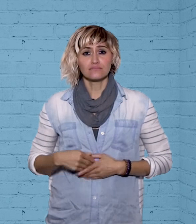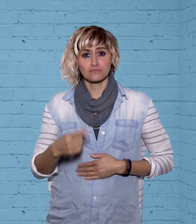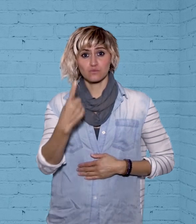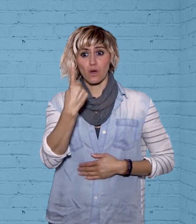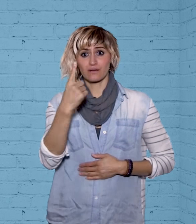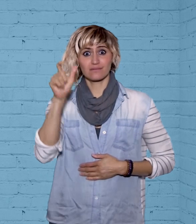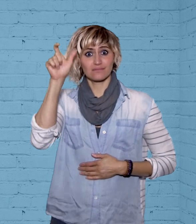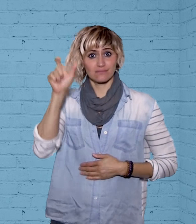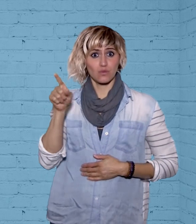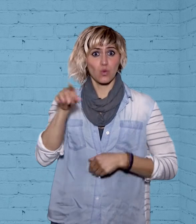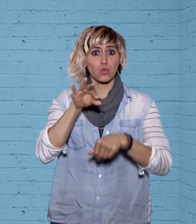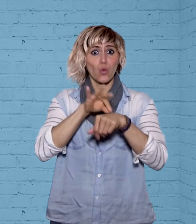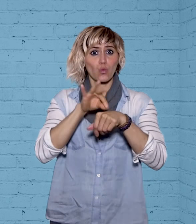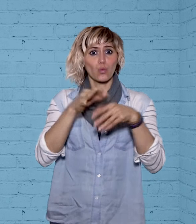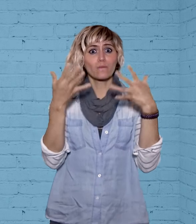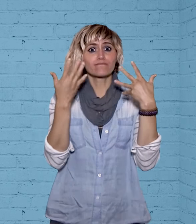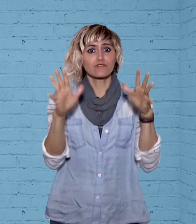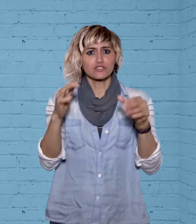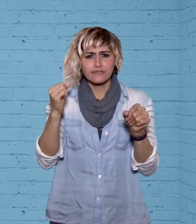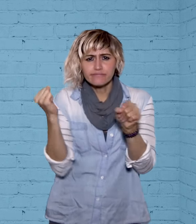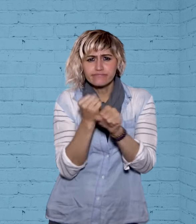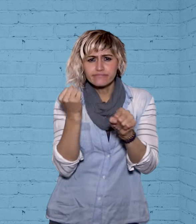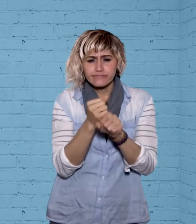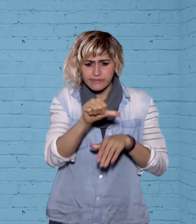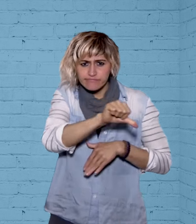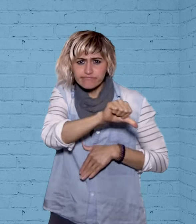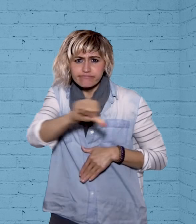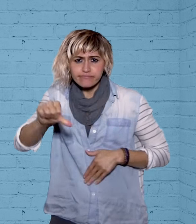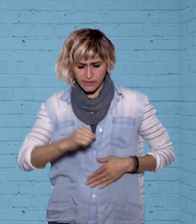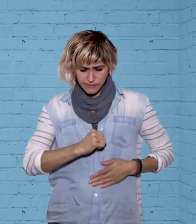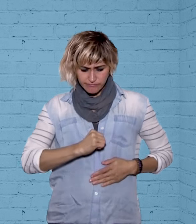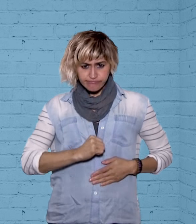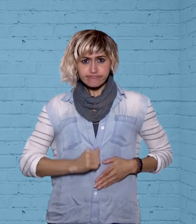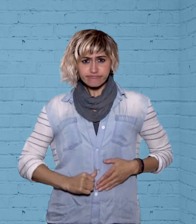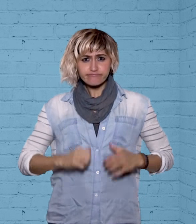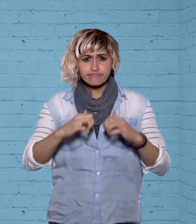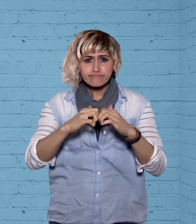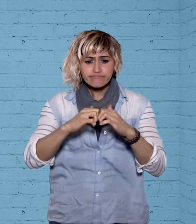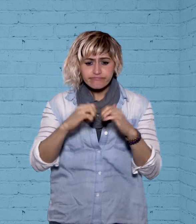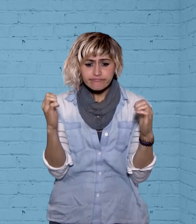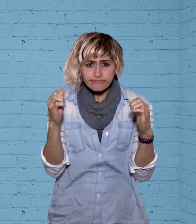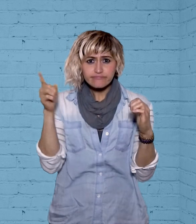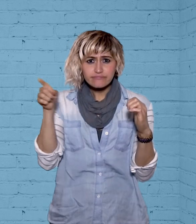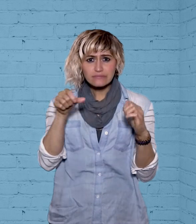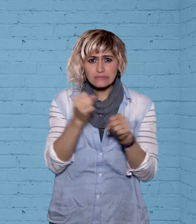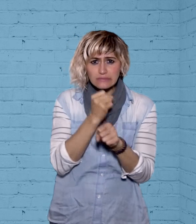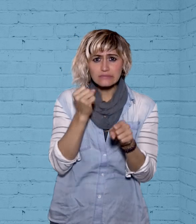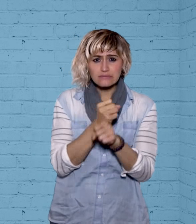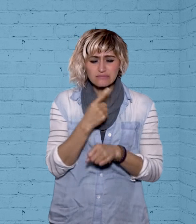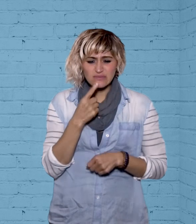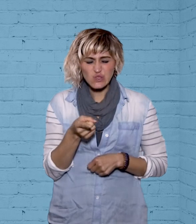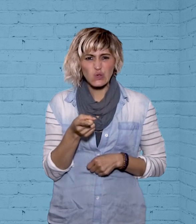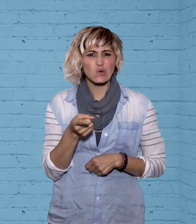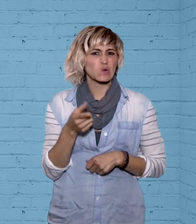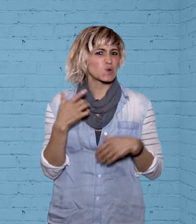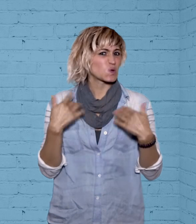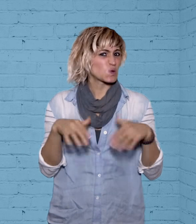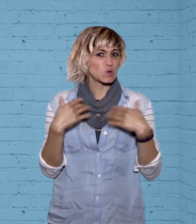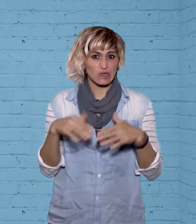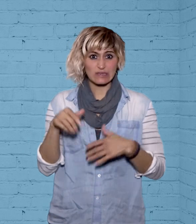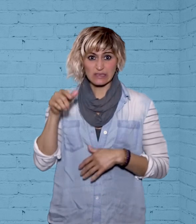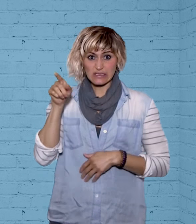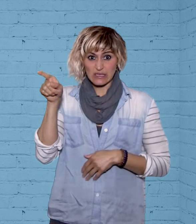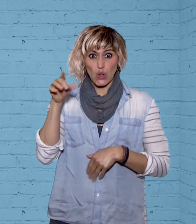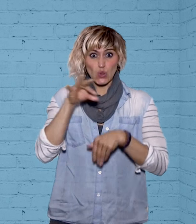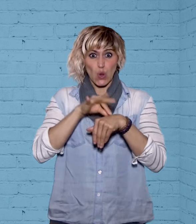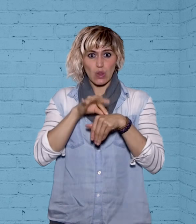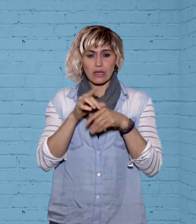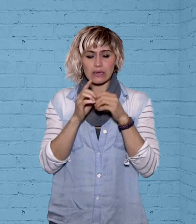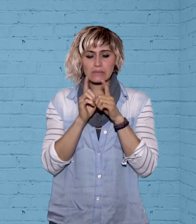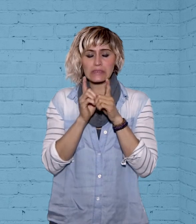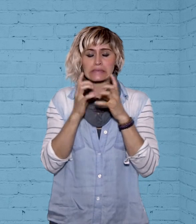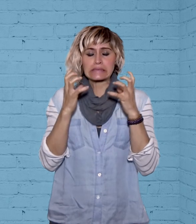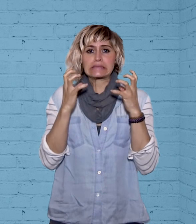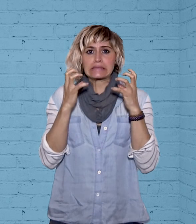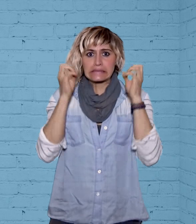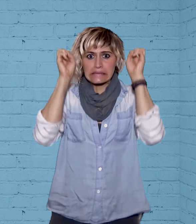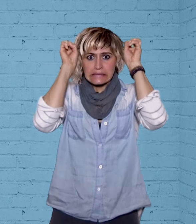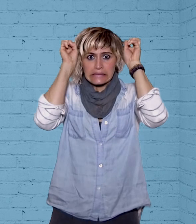One surgeon who performed on Singh said it